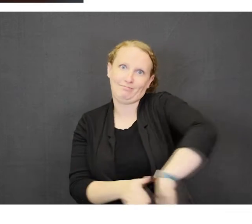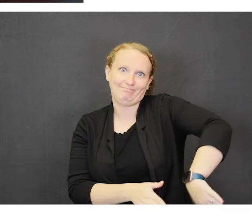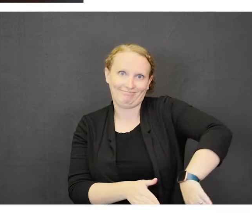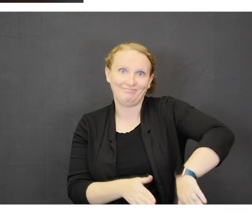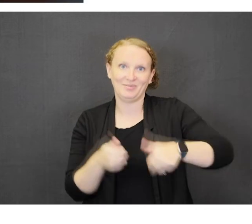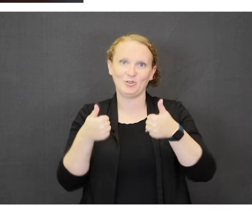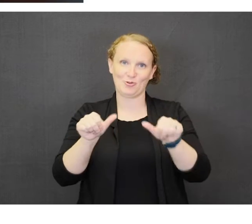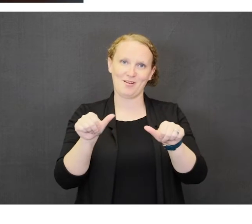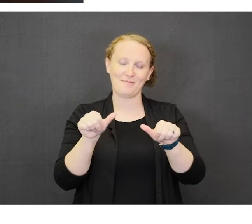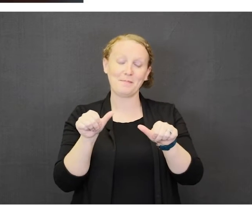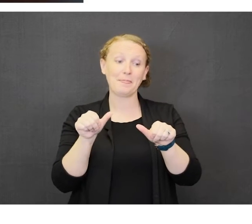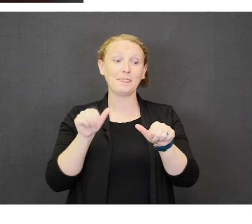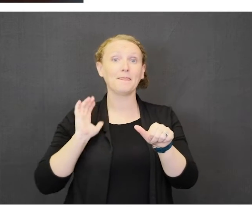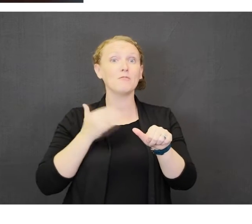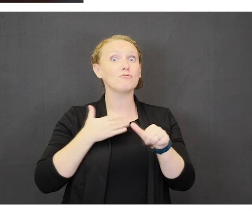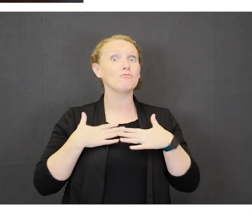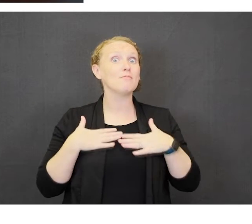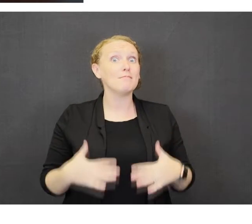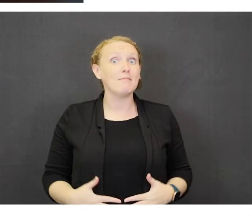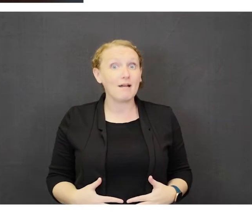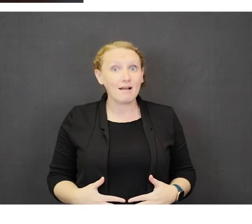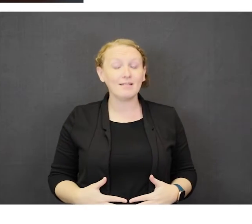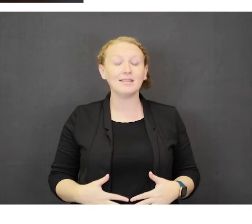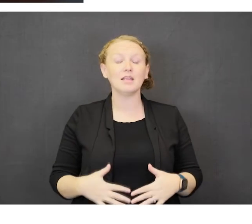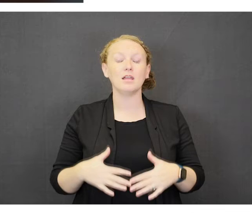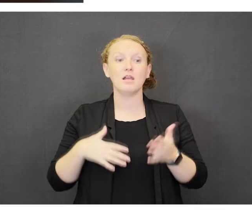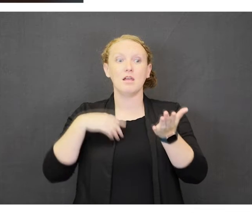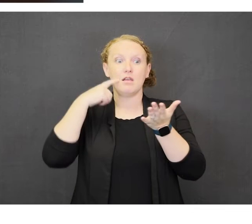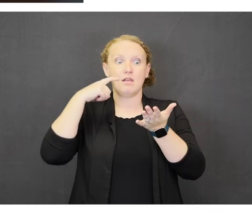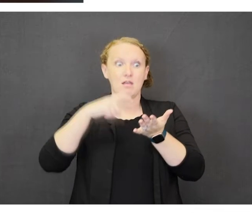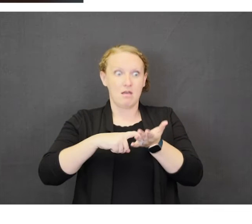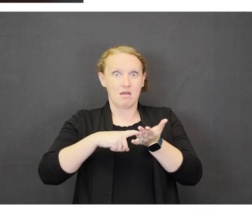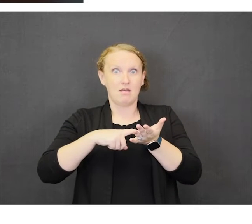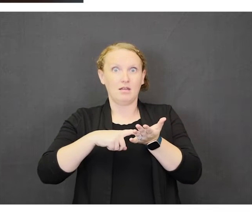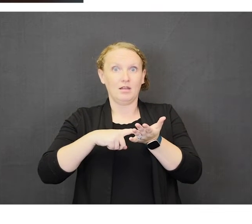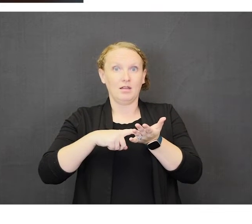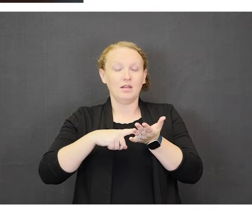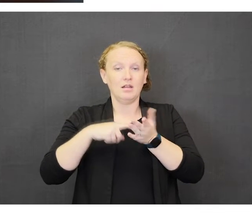As the body is reacting there is a certain activation